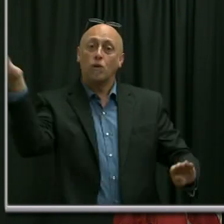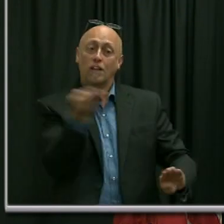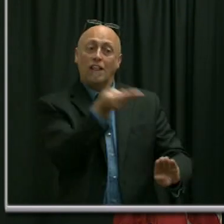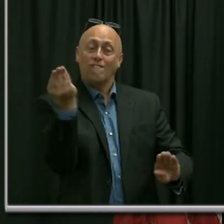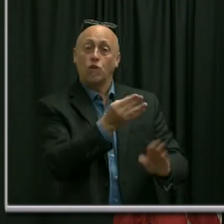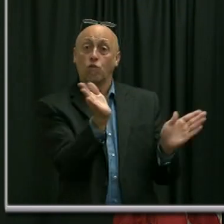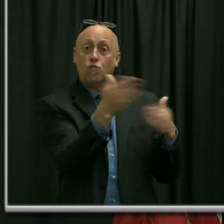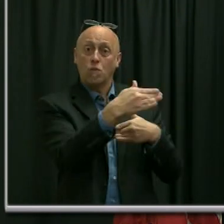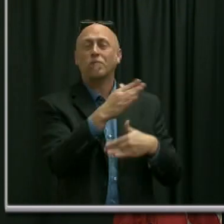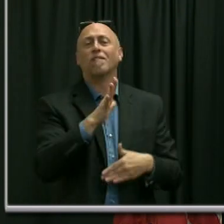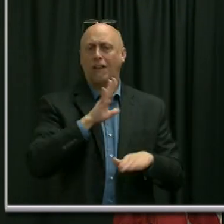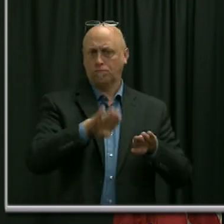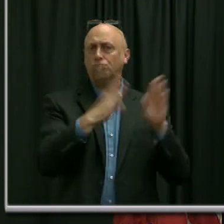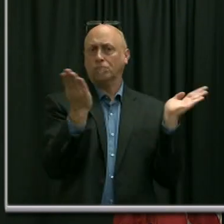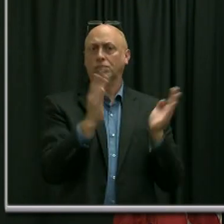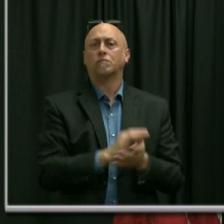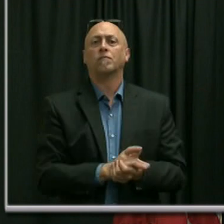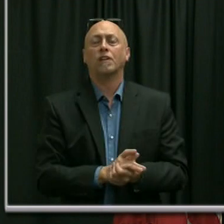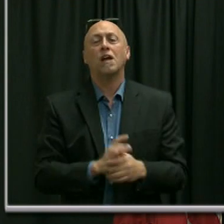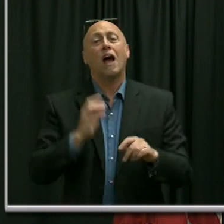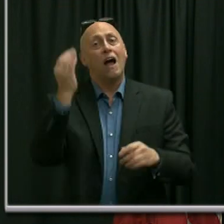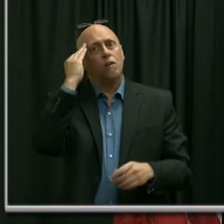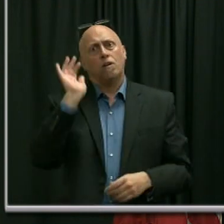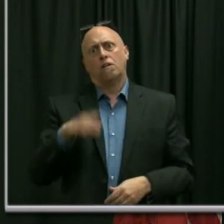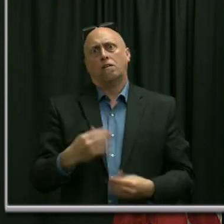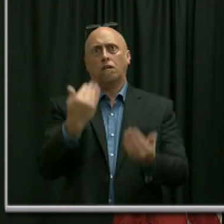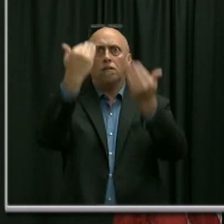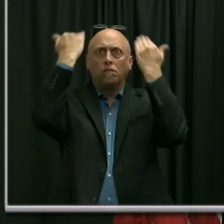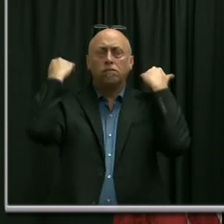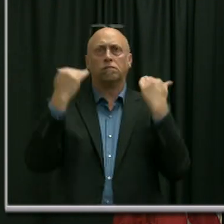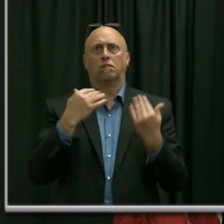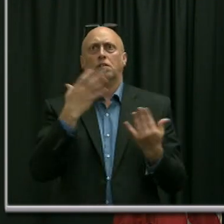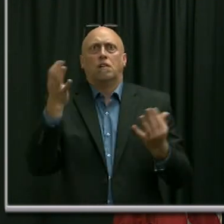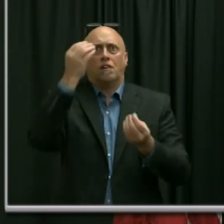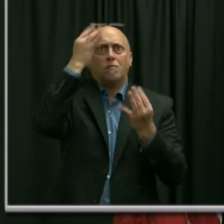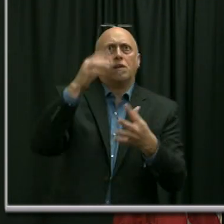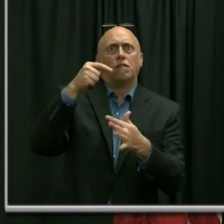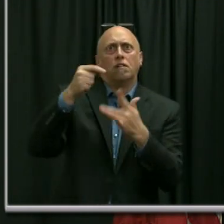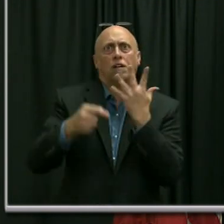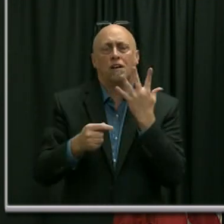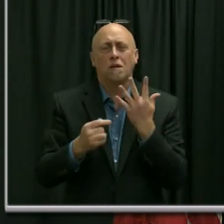LOT OF INFORMATION TO ABSORB. FOR MORE DETAILS AND TO ANSWER